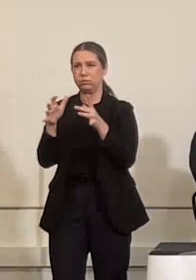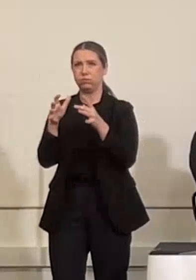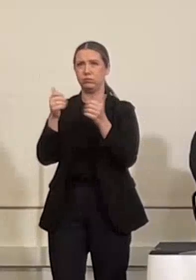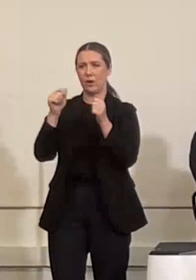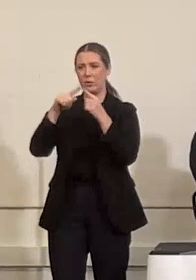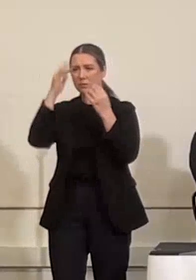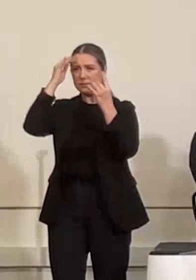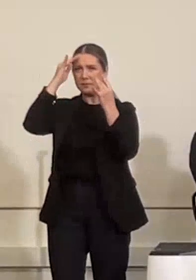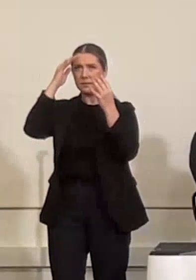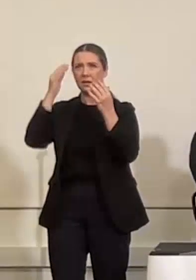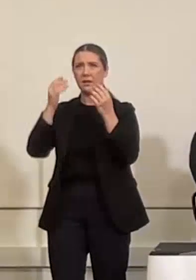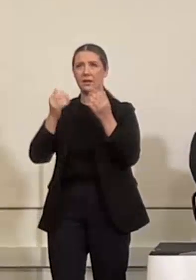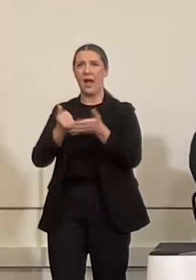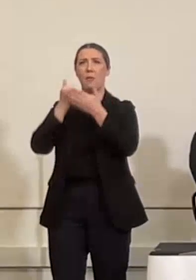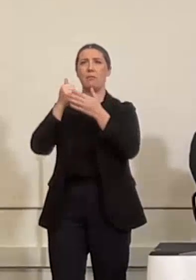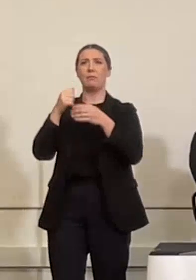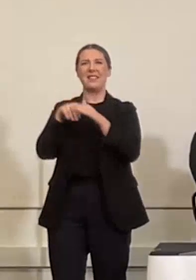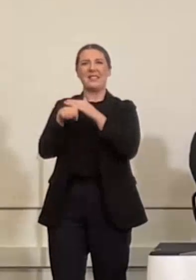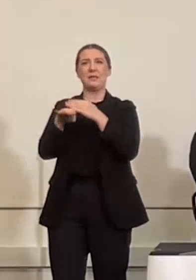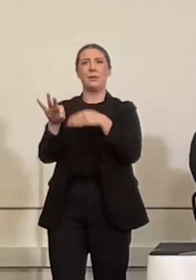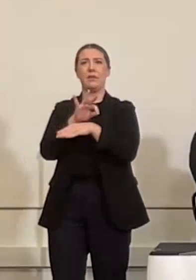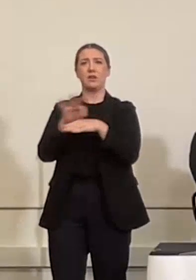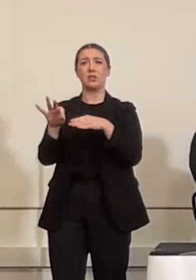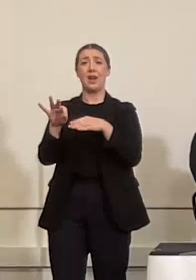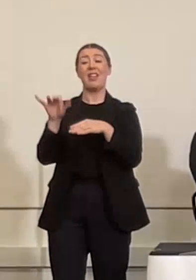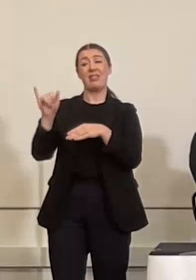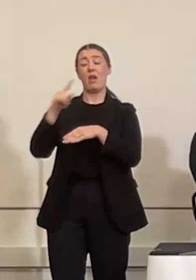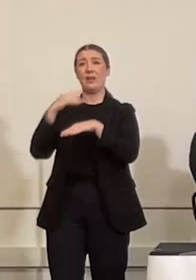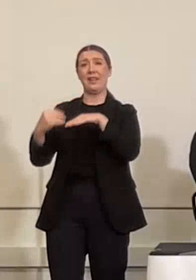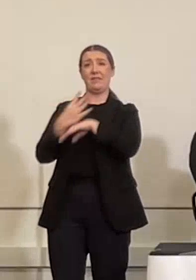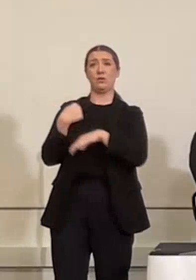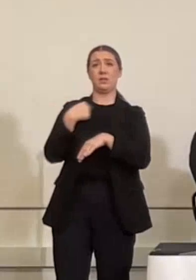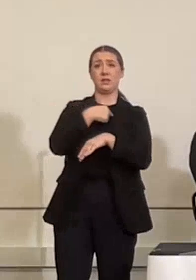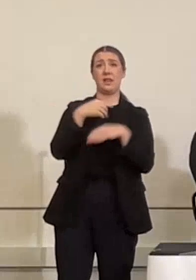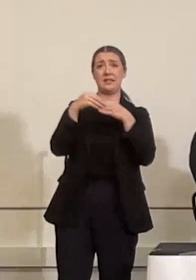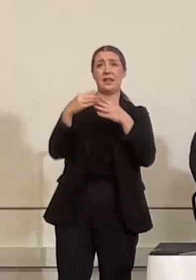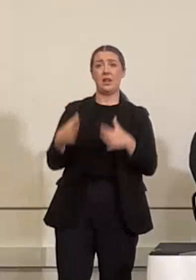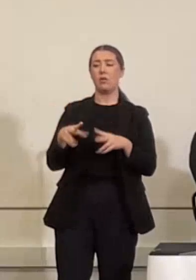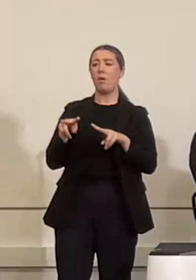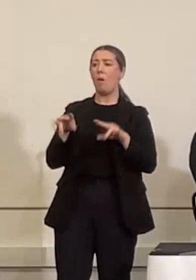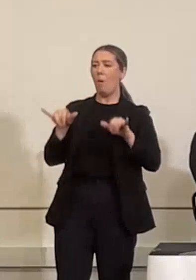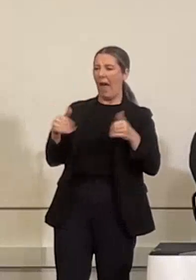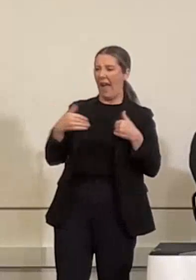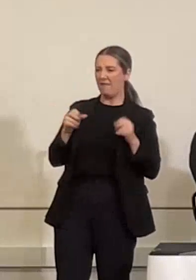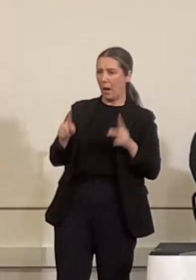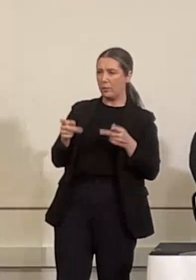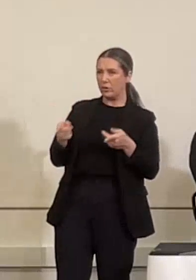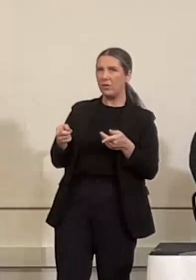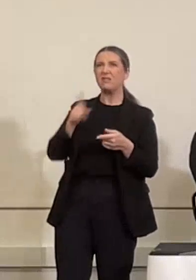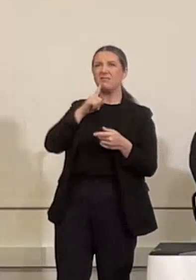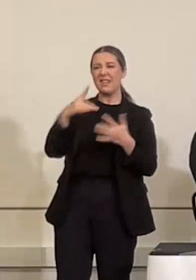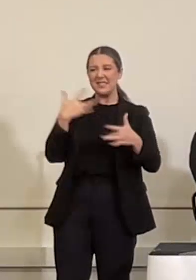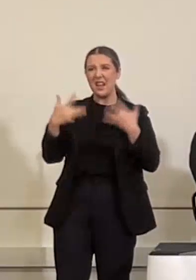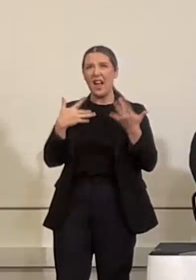that creates this vision for leaders that we we actually can do something here. It is exciting, it is meaningful and so then they lean in but I